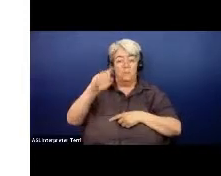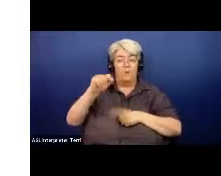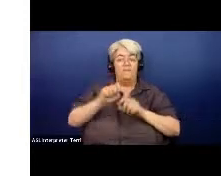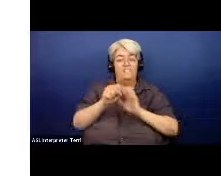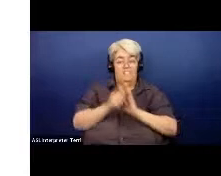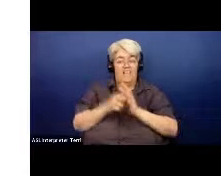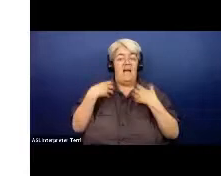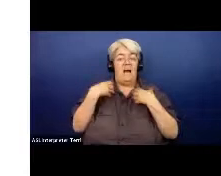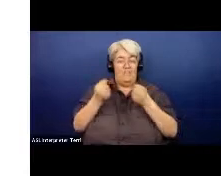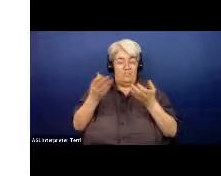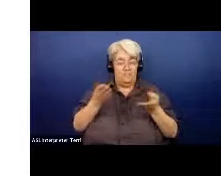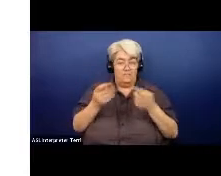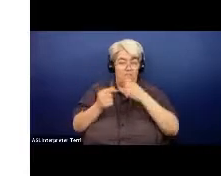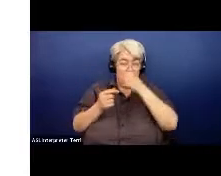which Texas is now reorganized